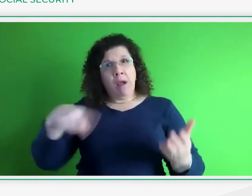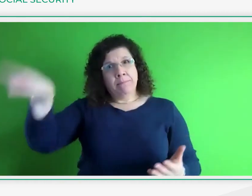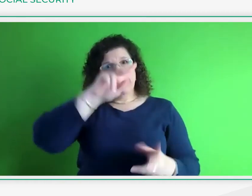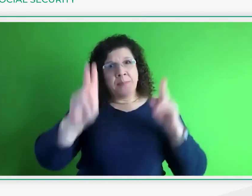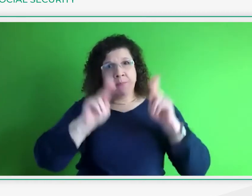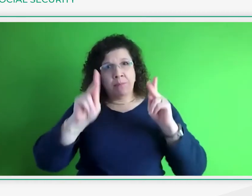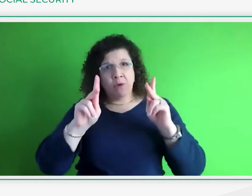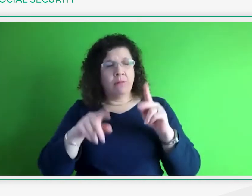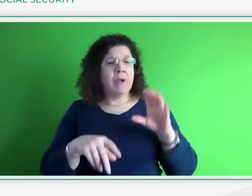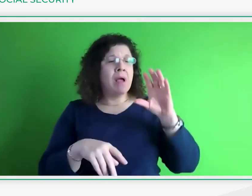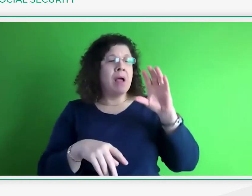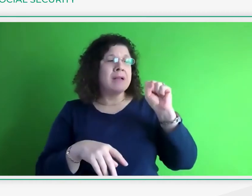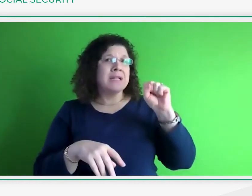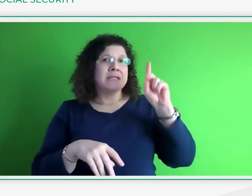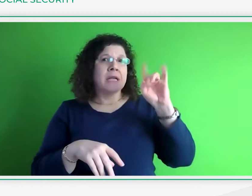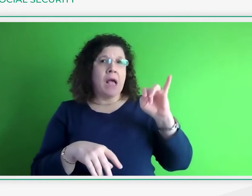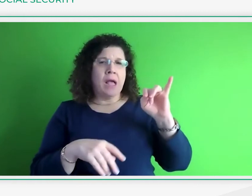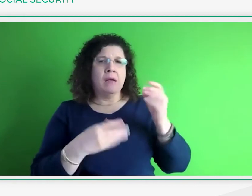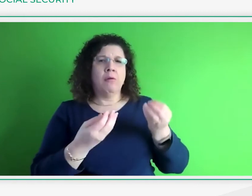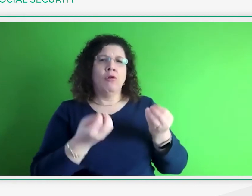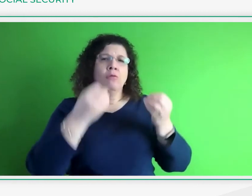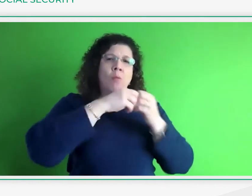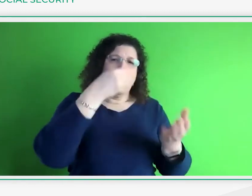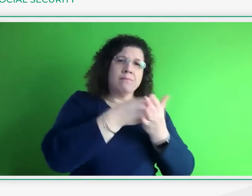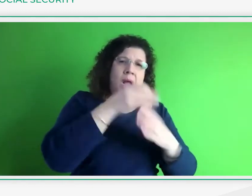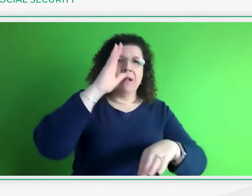I'm a deaf individual. Some people out there will get SSDI.